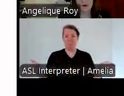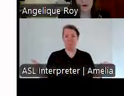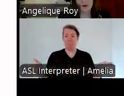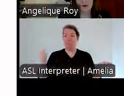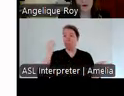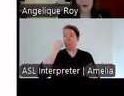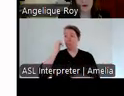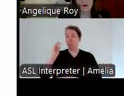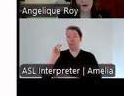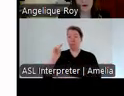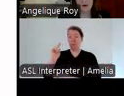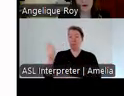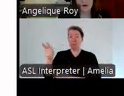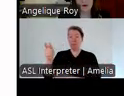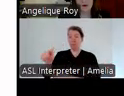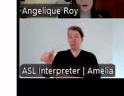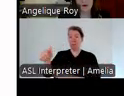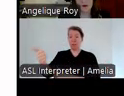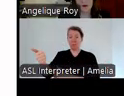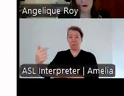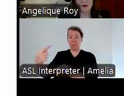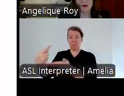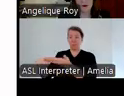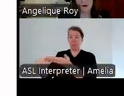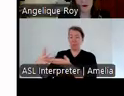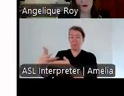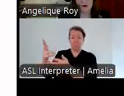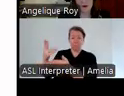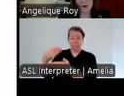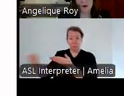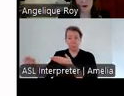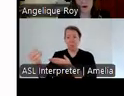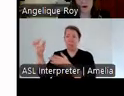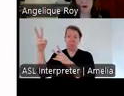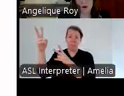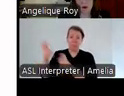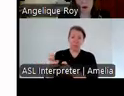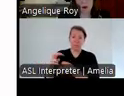And this also leads into broader discussions about accessibility and acquisitions workflows.